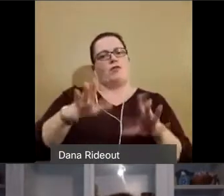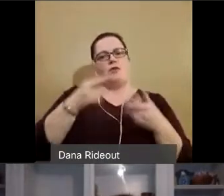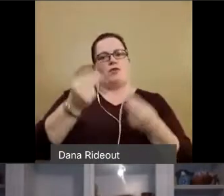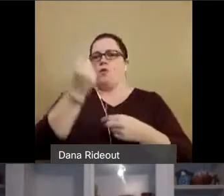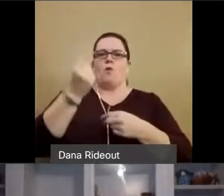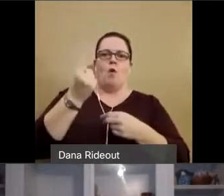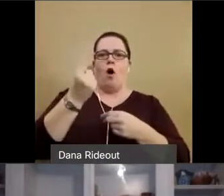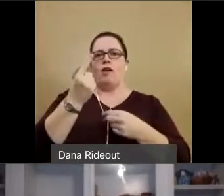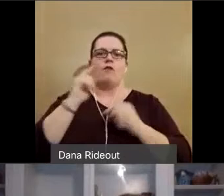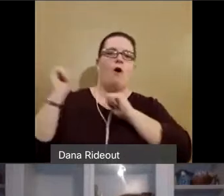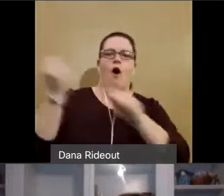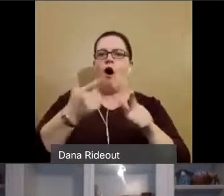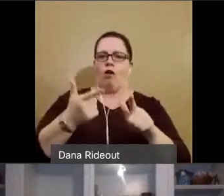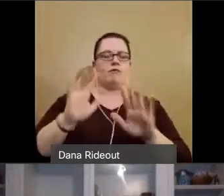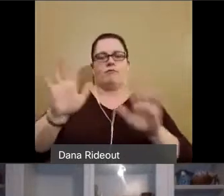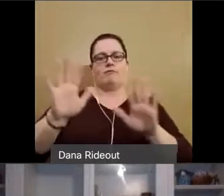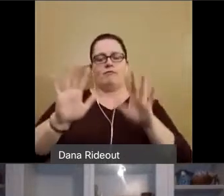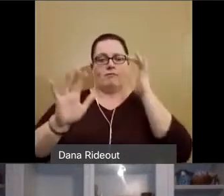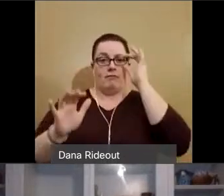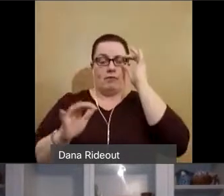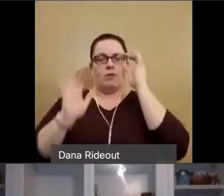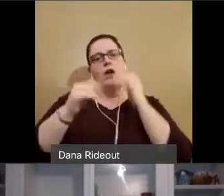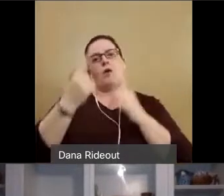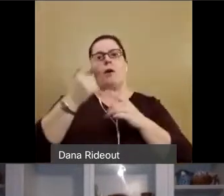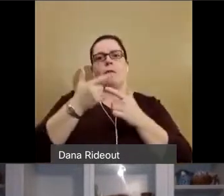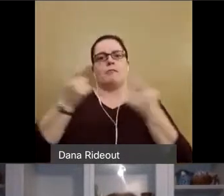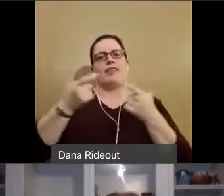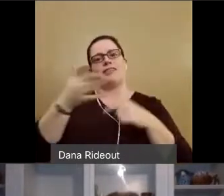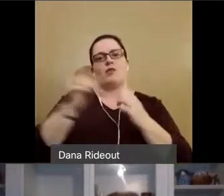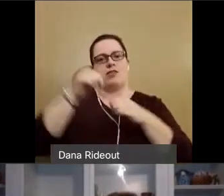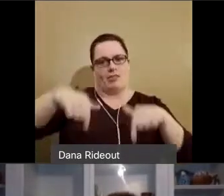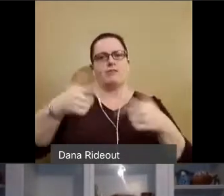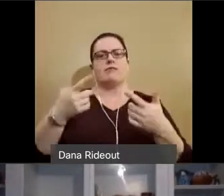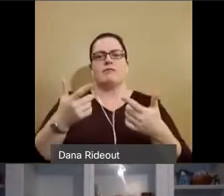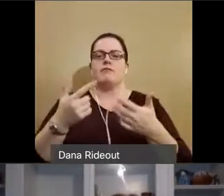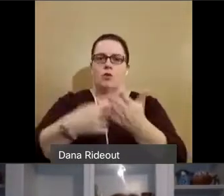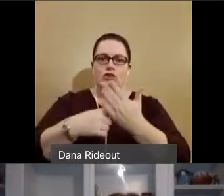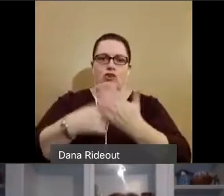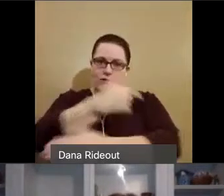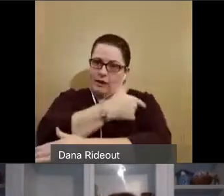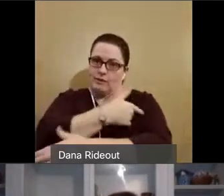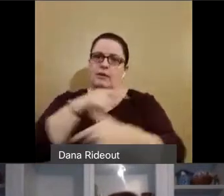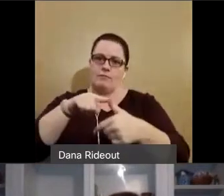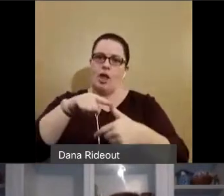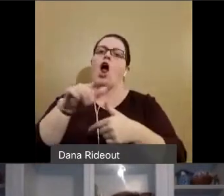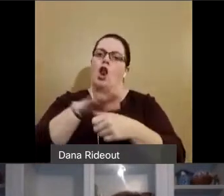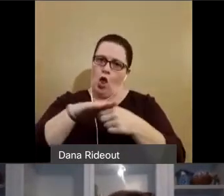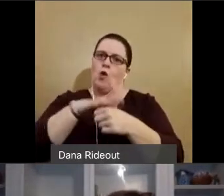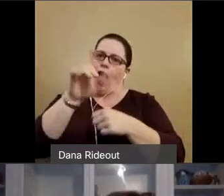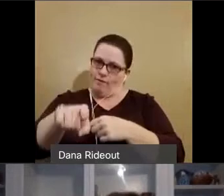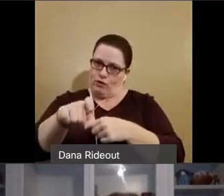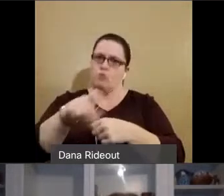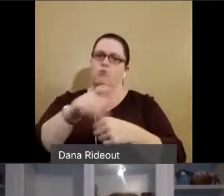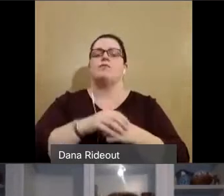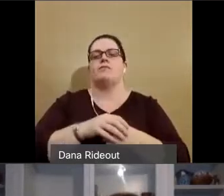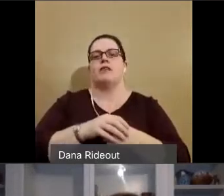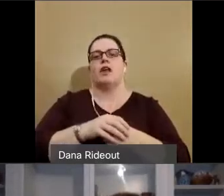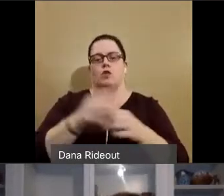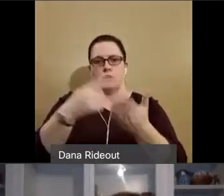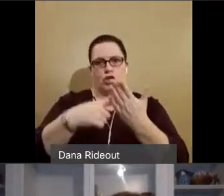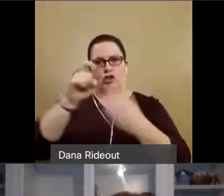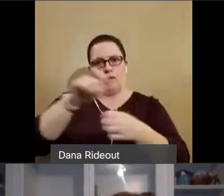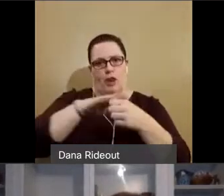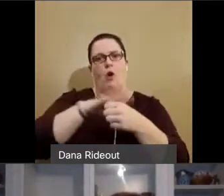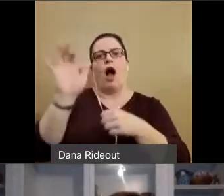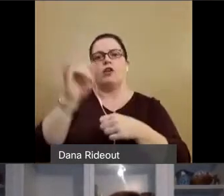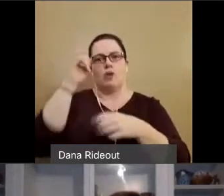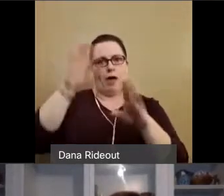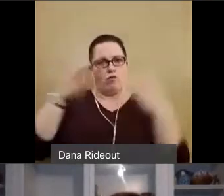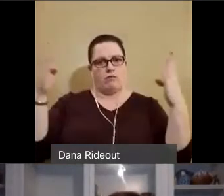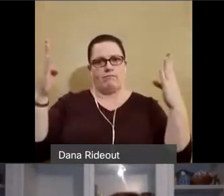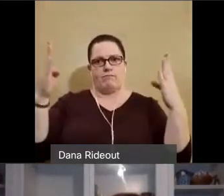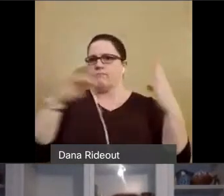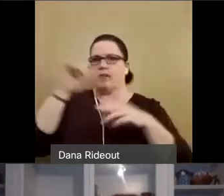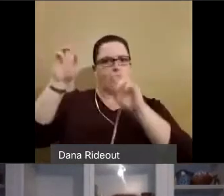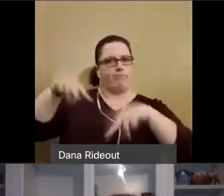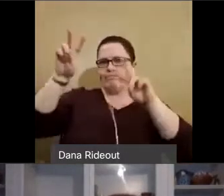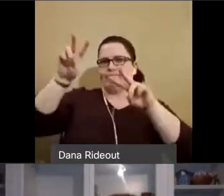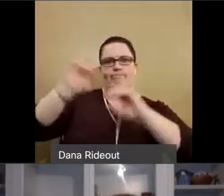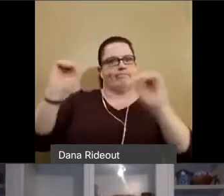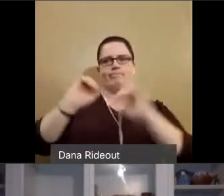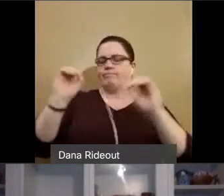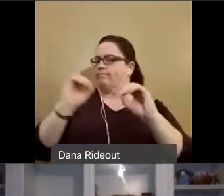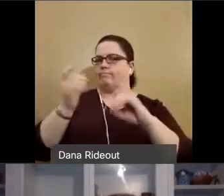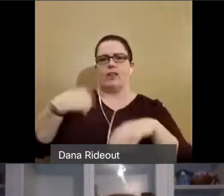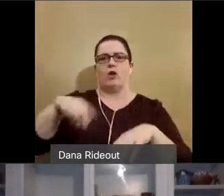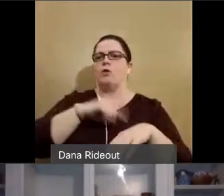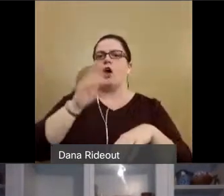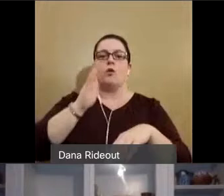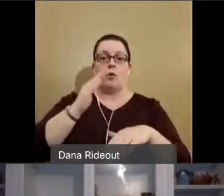So, that's kind of 1 of my big points in all of this is that our discussions about vaccines. They have to be local. They also have to be open minded and they have to be nonjudgemental. Um, we are not going to make any progress with any people.